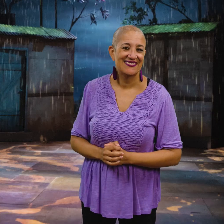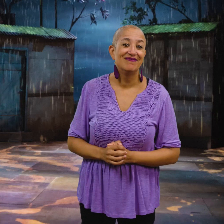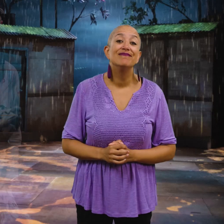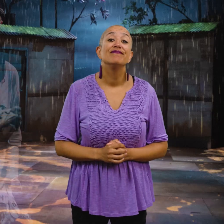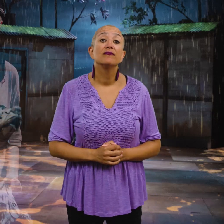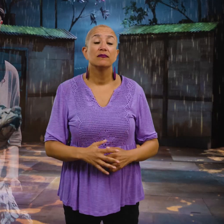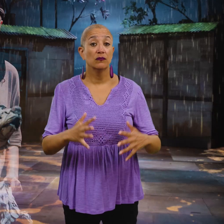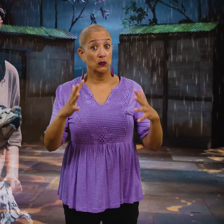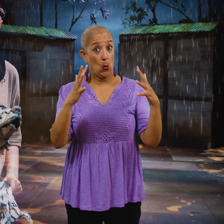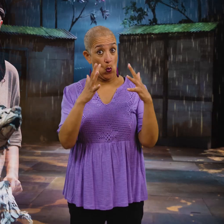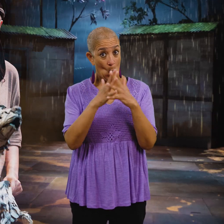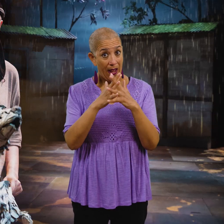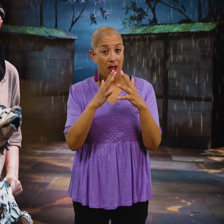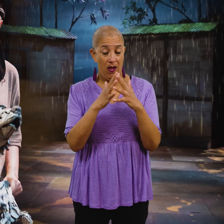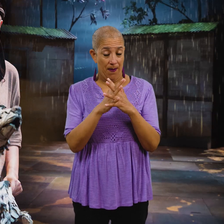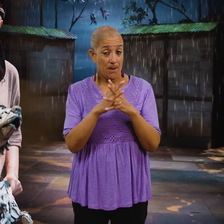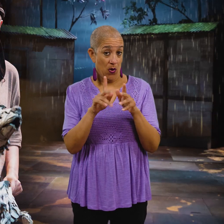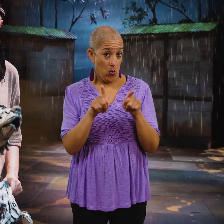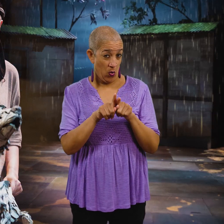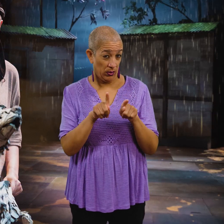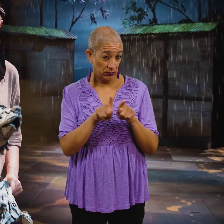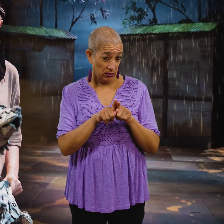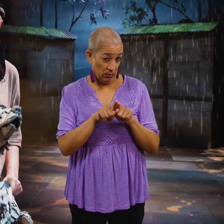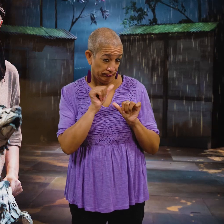William is also followed everywhere by Khamba,